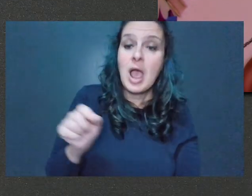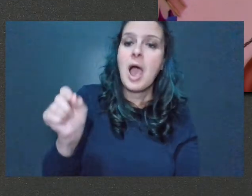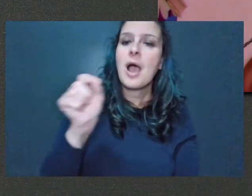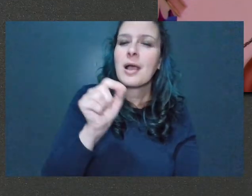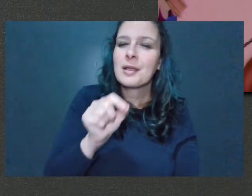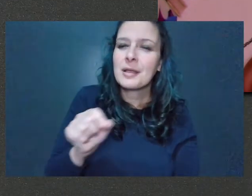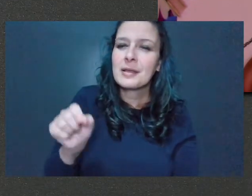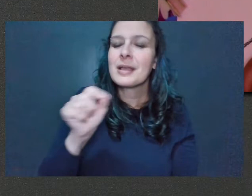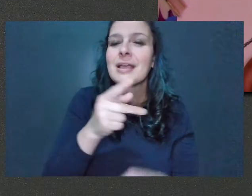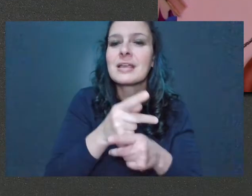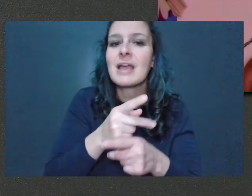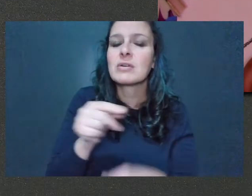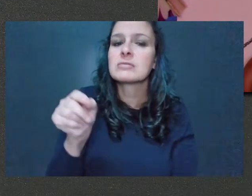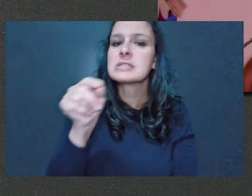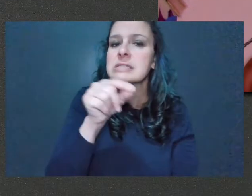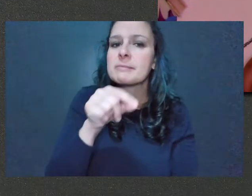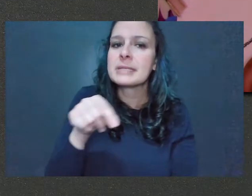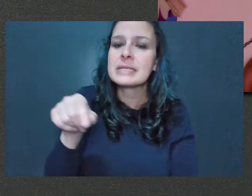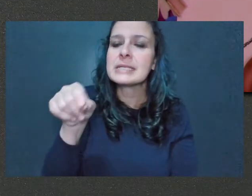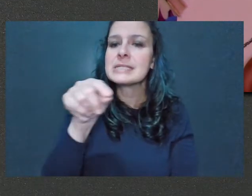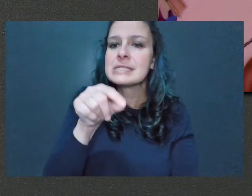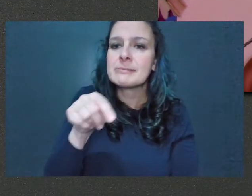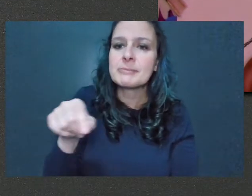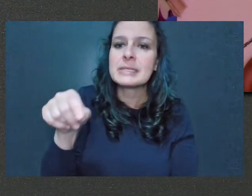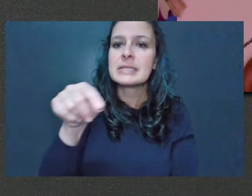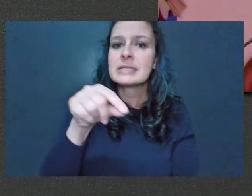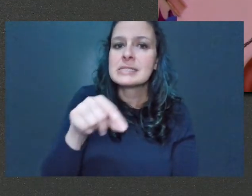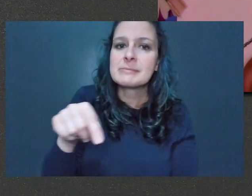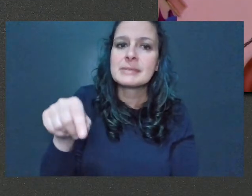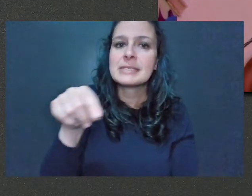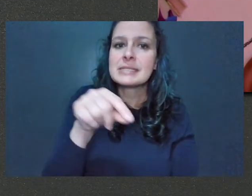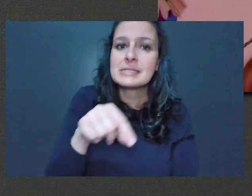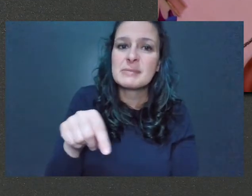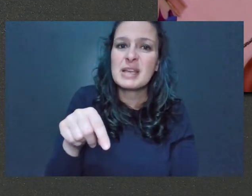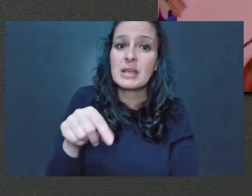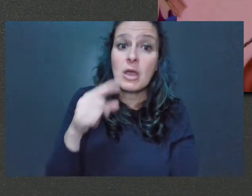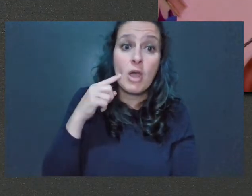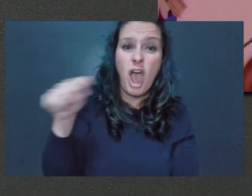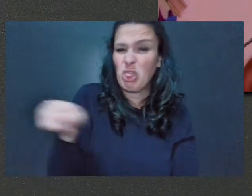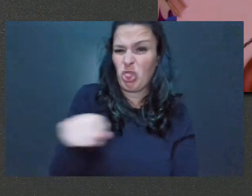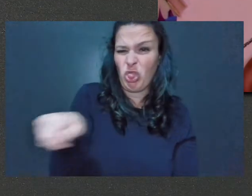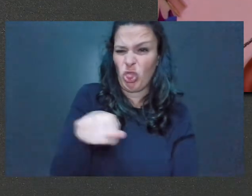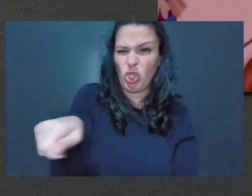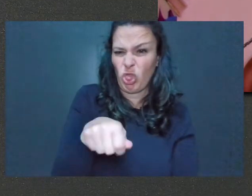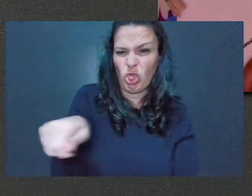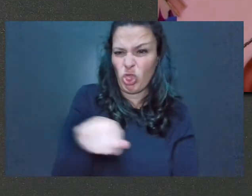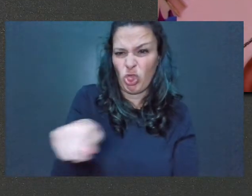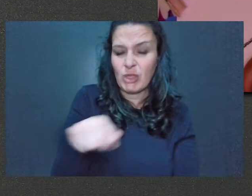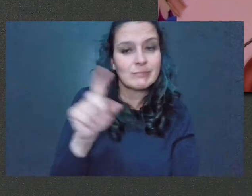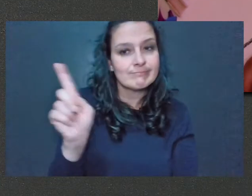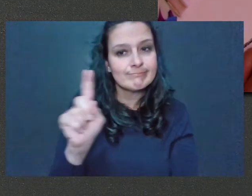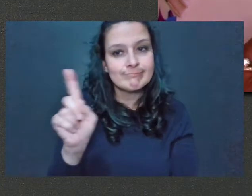And I'm carefully spinning it around the paint. I don't want to scrub and dig